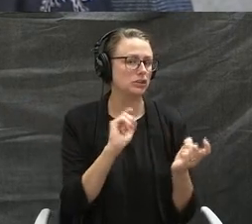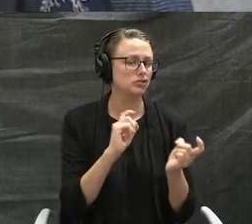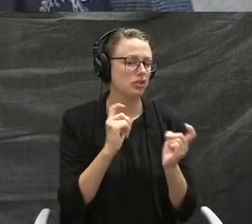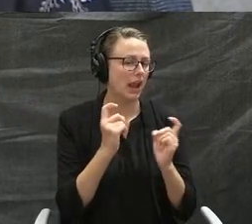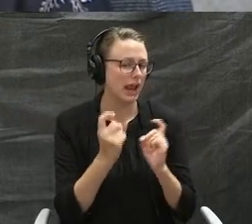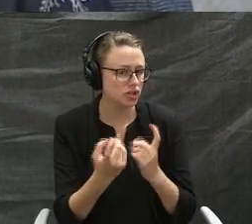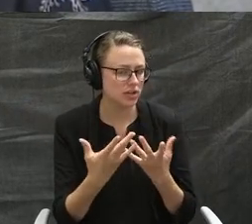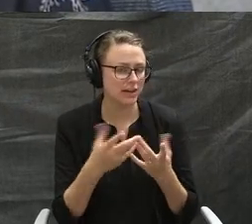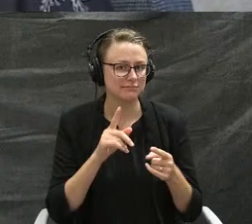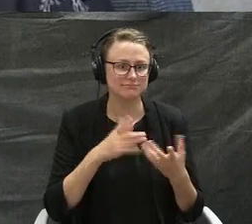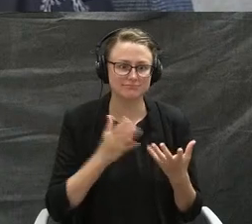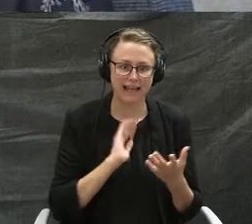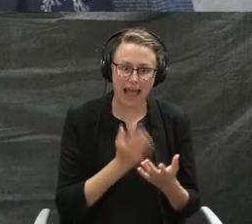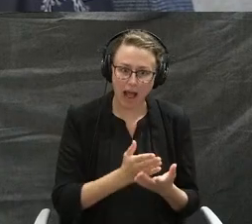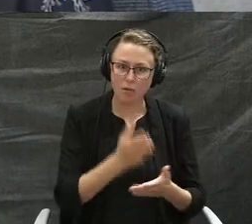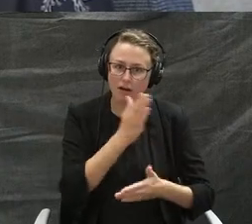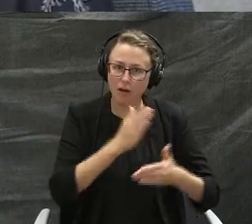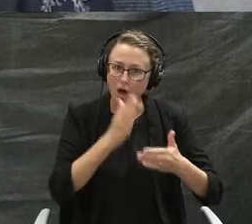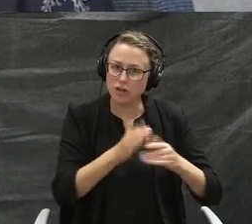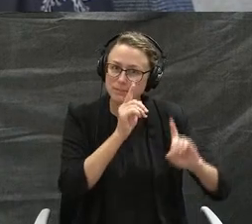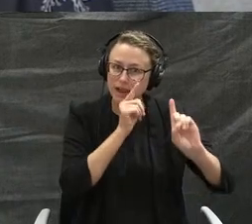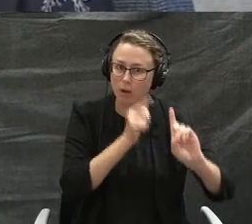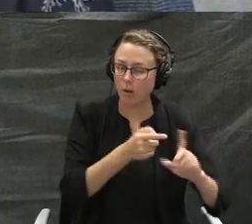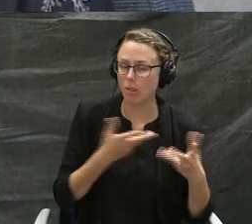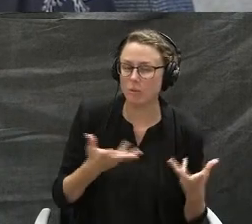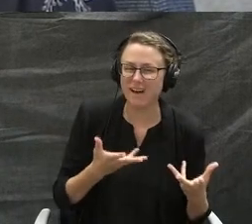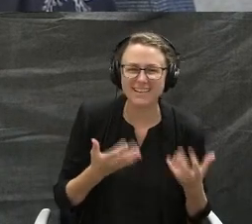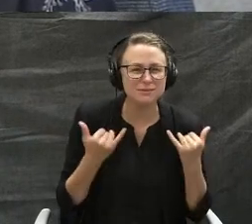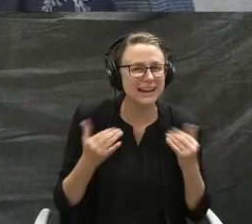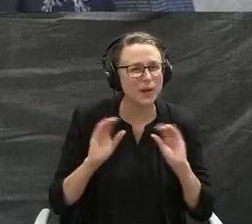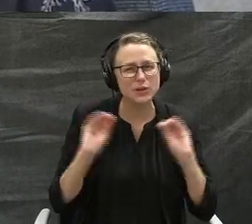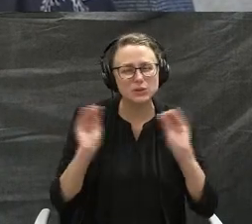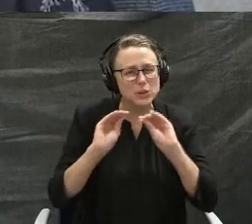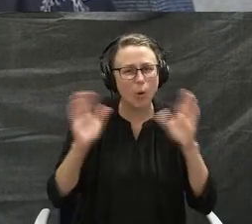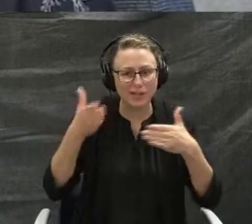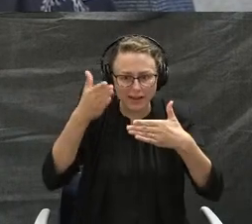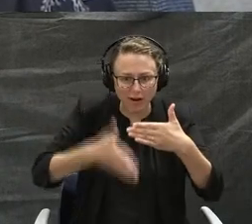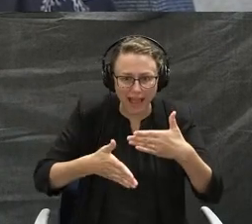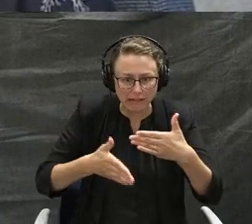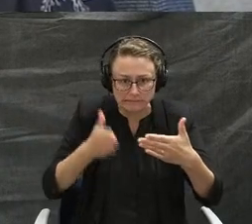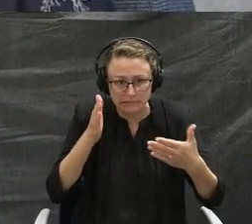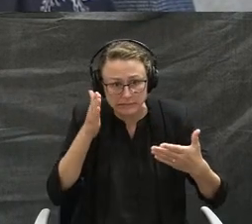this point, there is no clear end insight, and it seems as though we are putting our children in the middle.